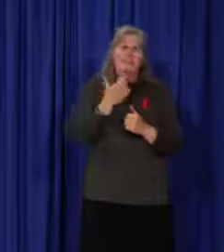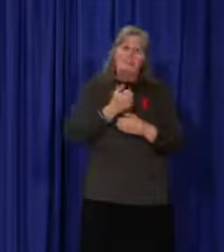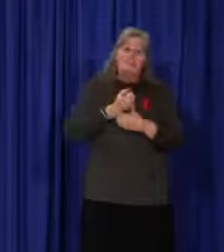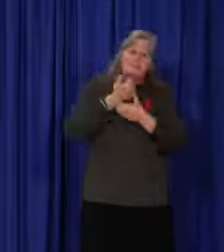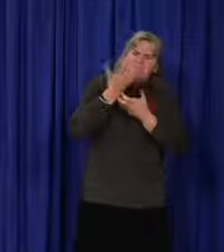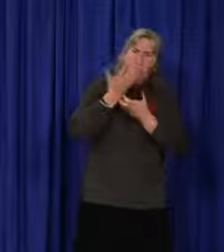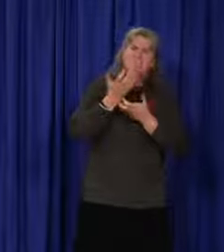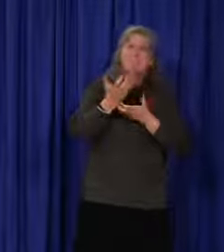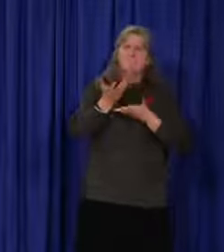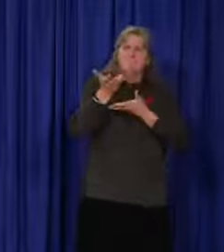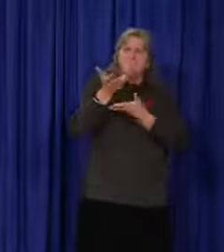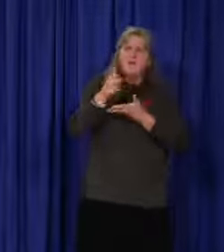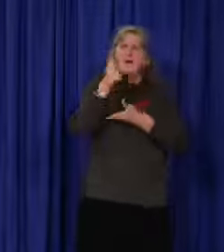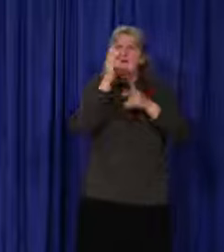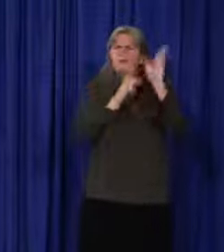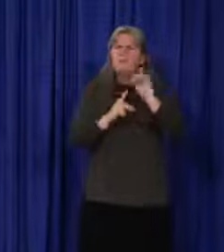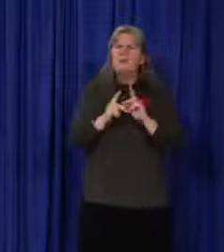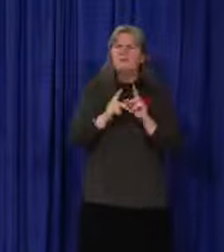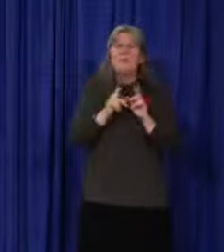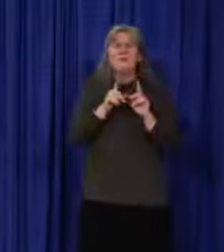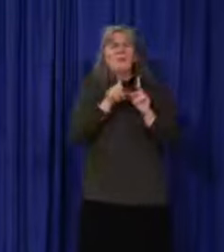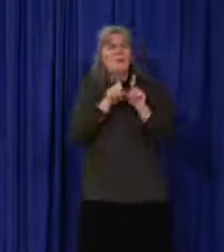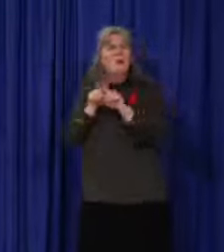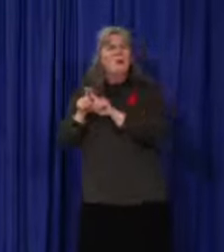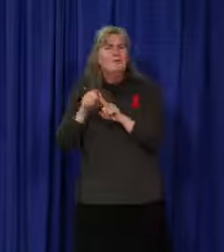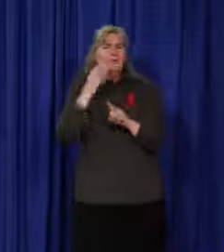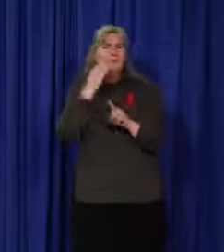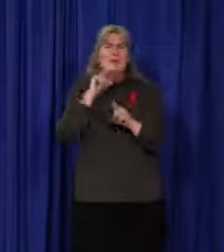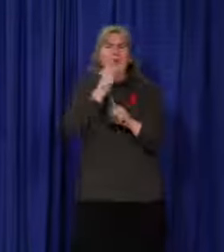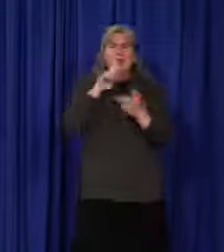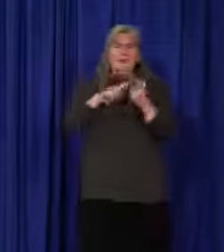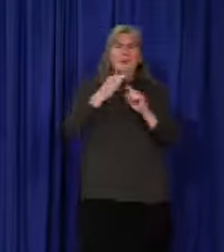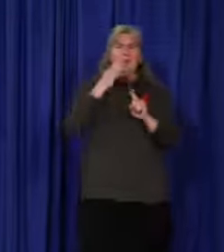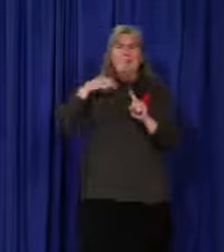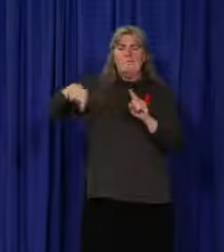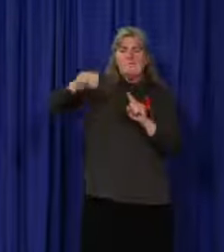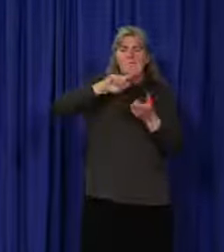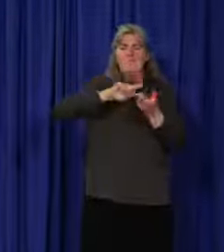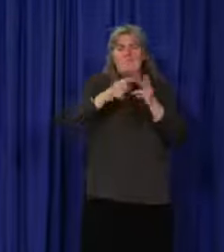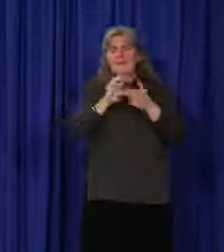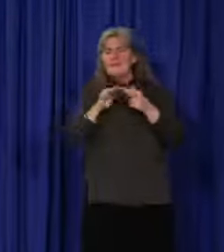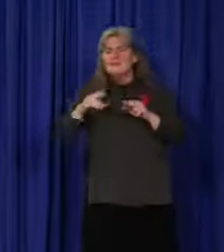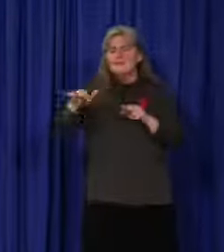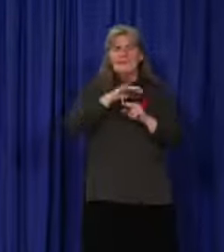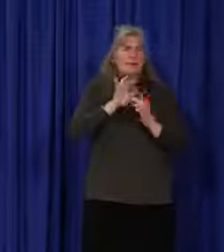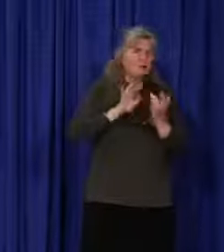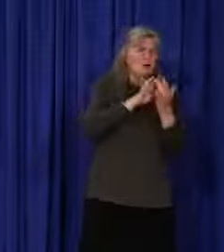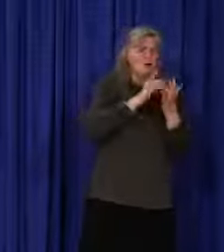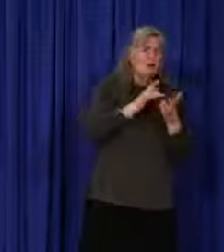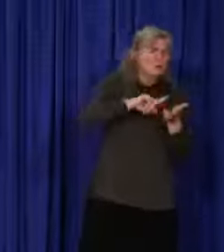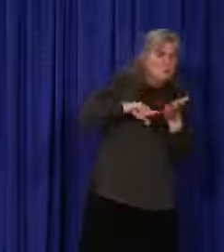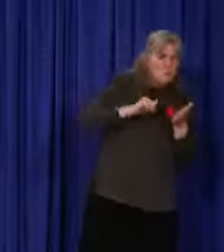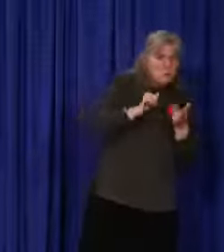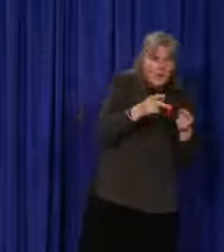quickly and more efficiently if someone gets sick. Phase three also means some